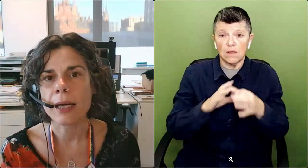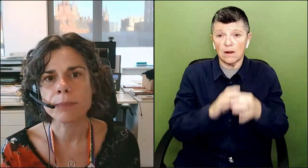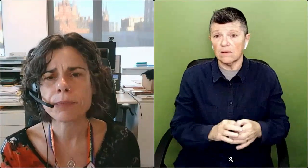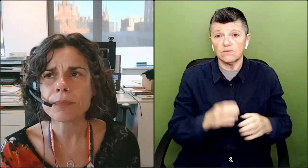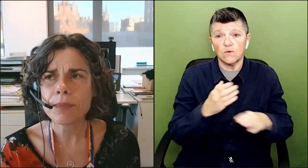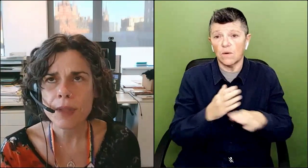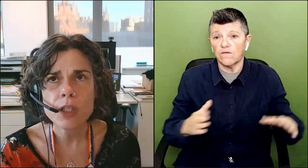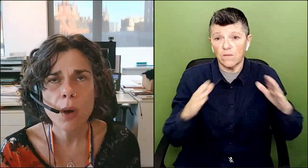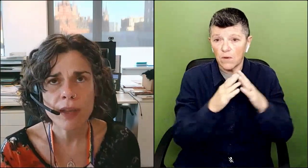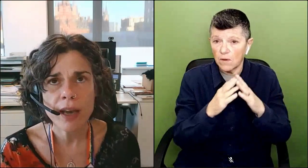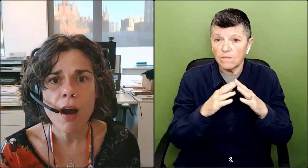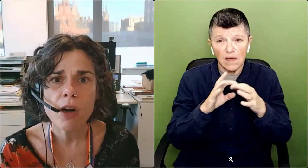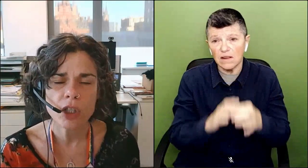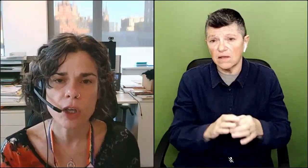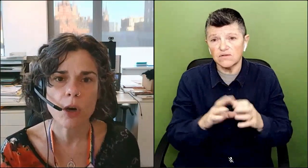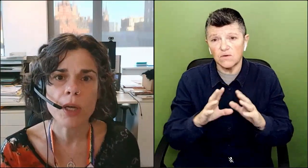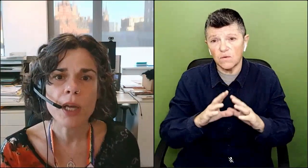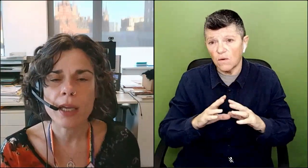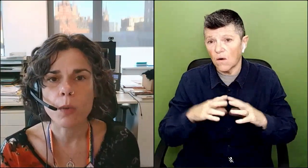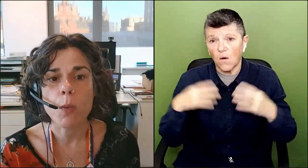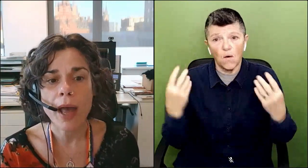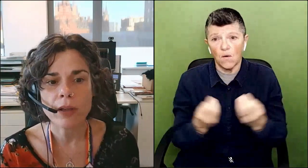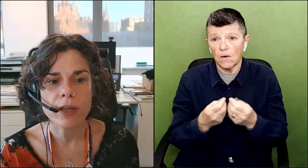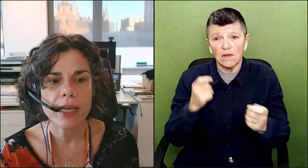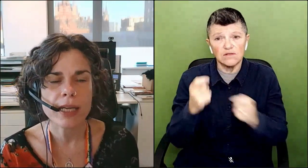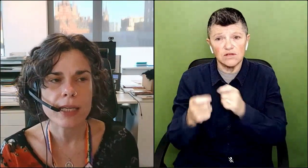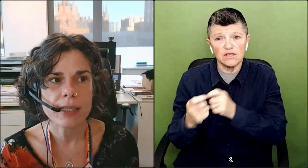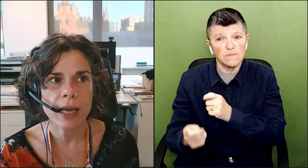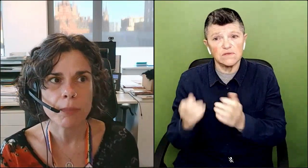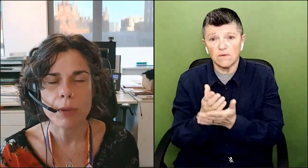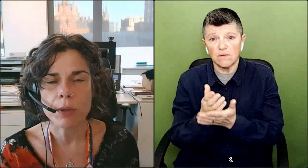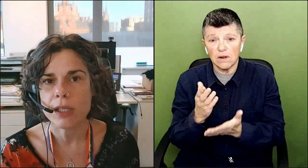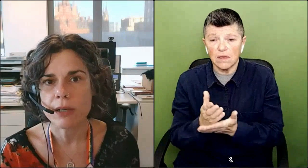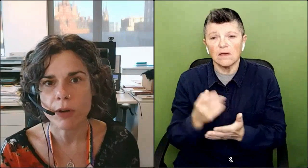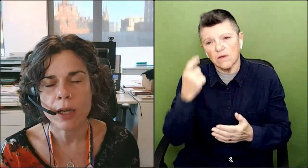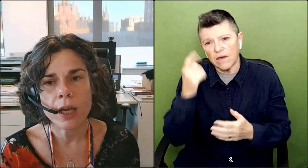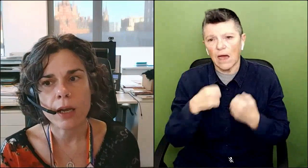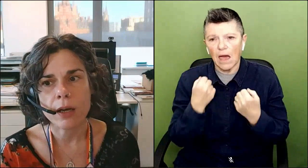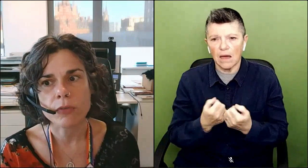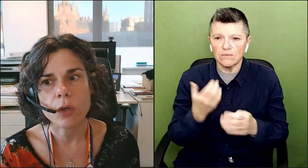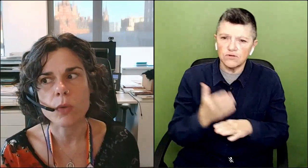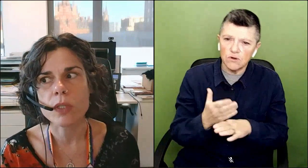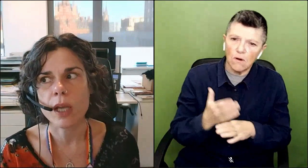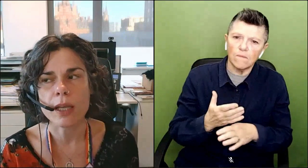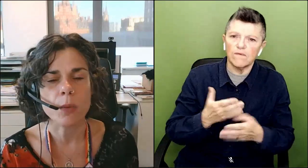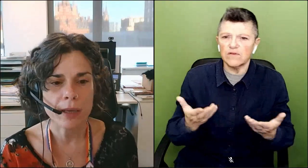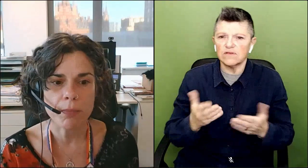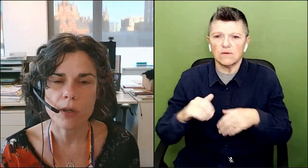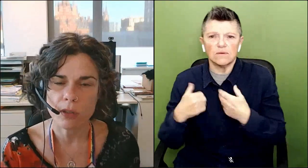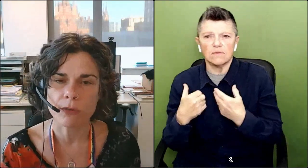So I think our job, you know, whether it is people who are delivering kind of those in-person